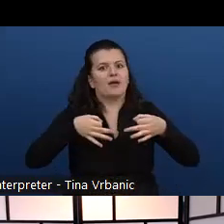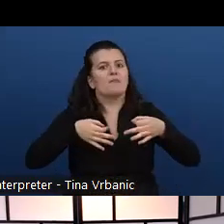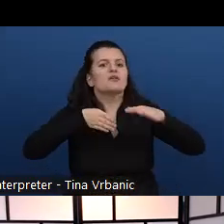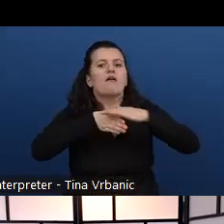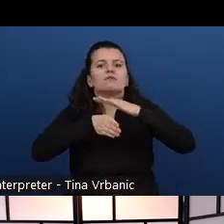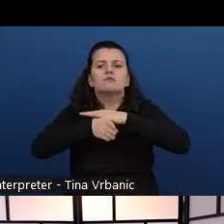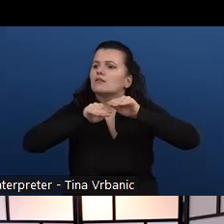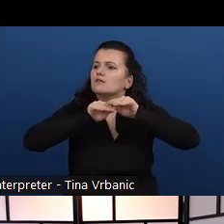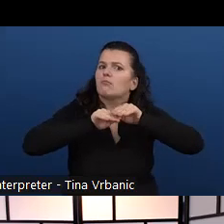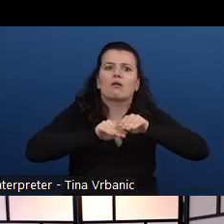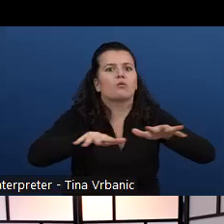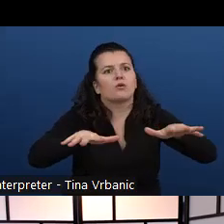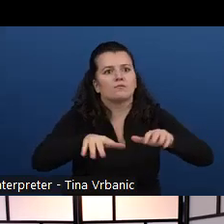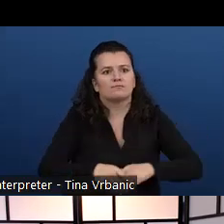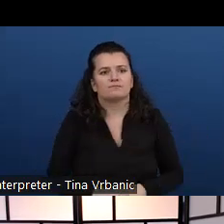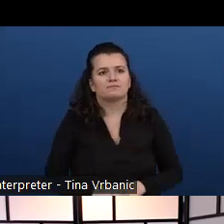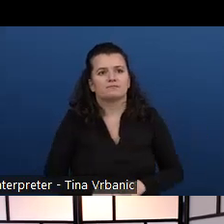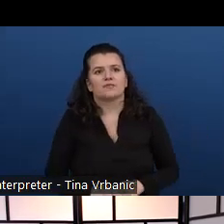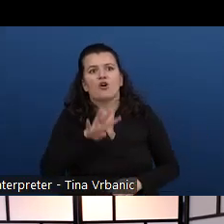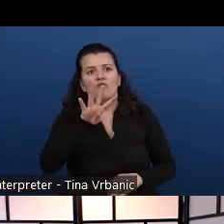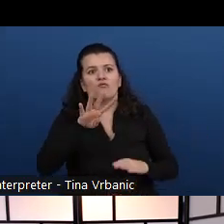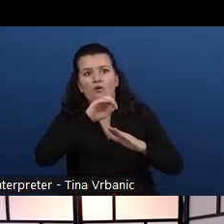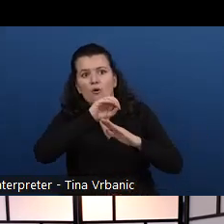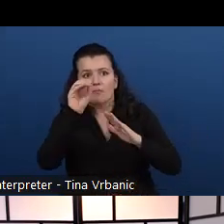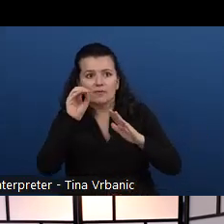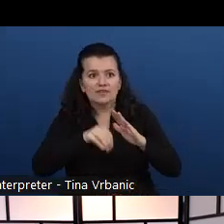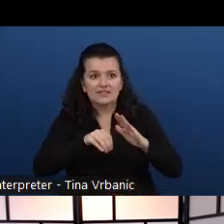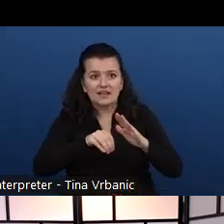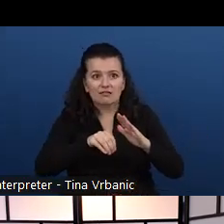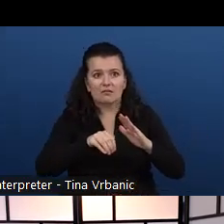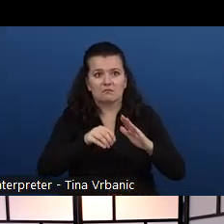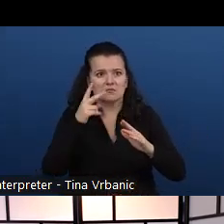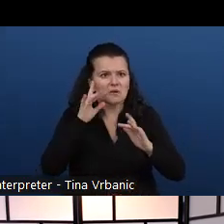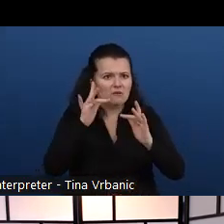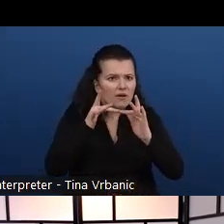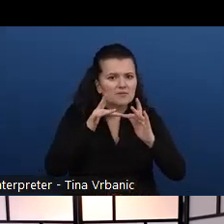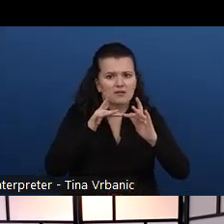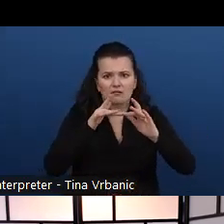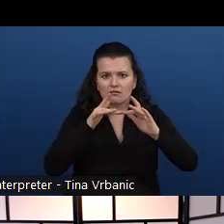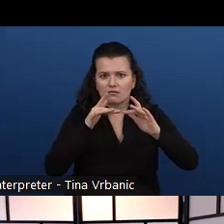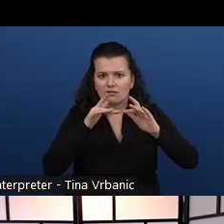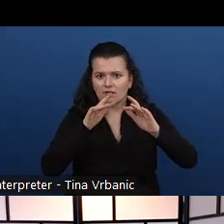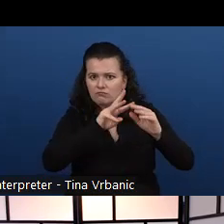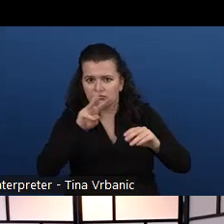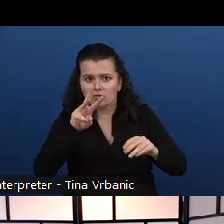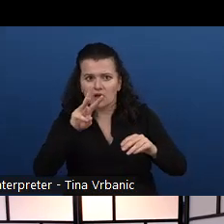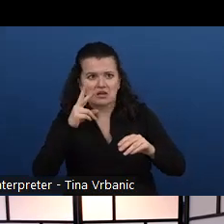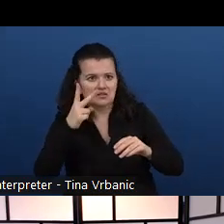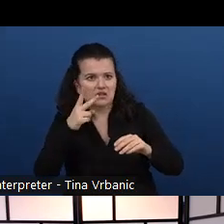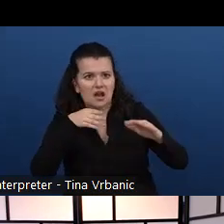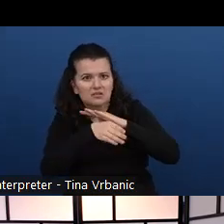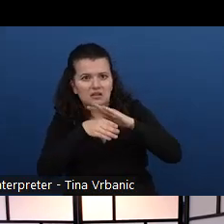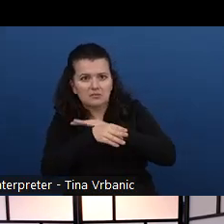the public sector had an Accessibility Statement in 2014.